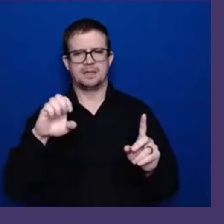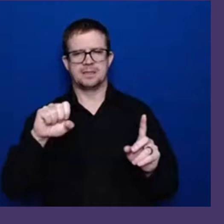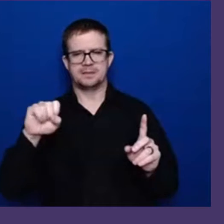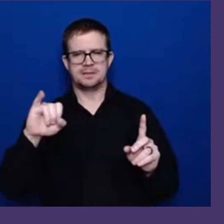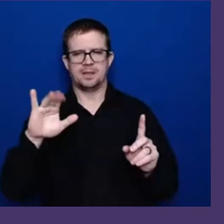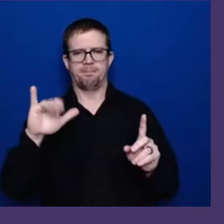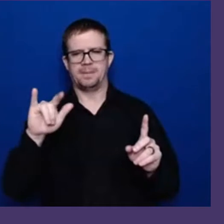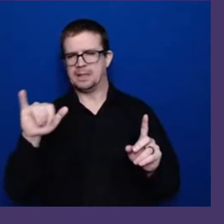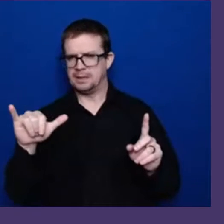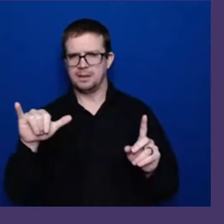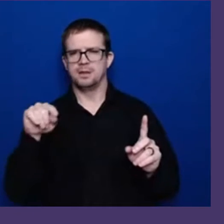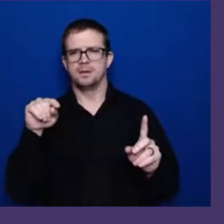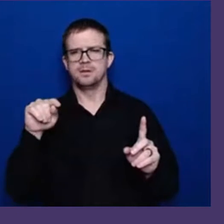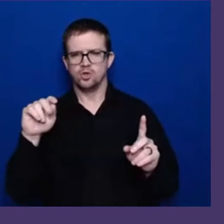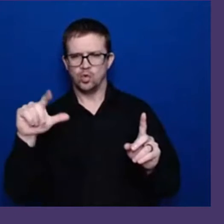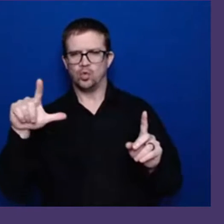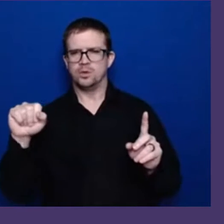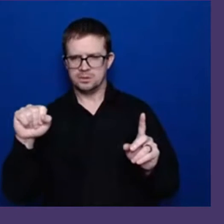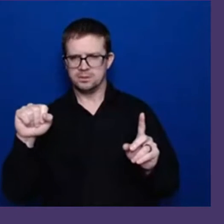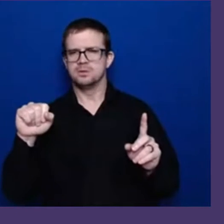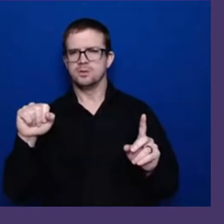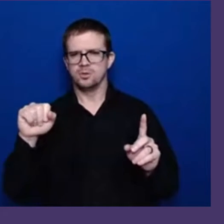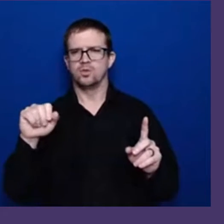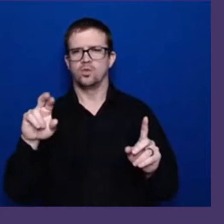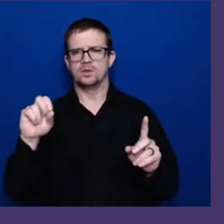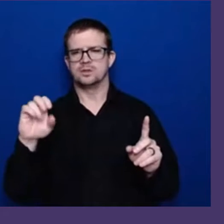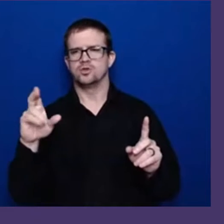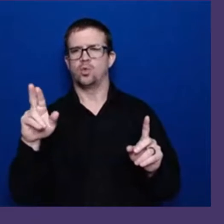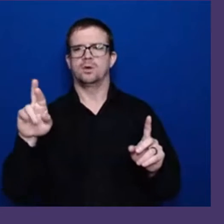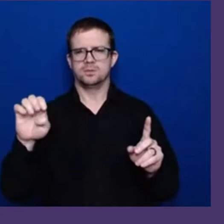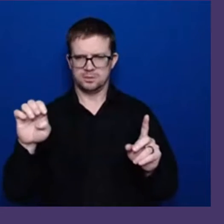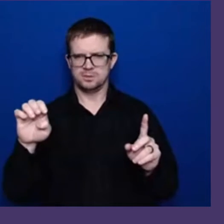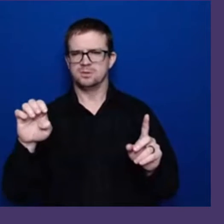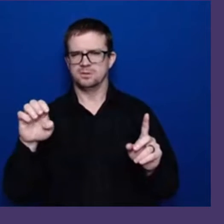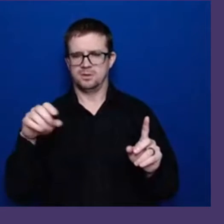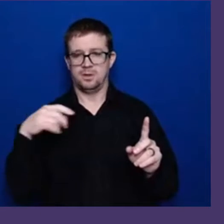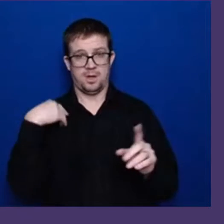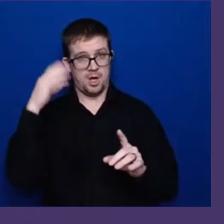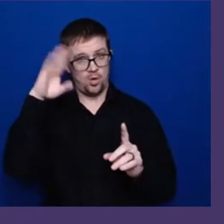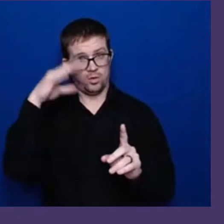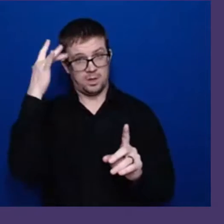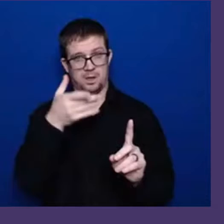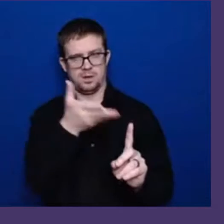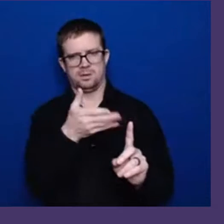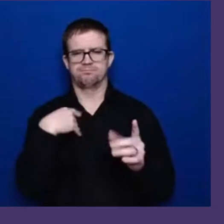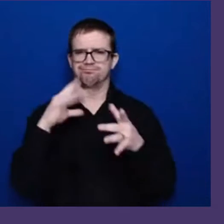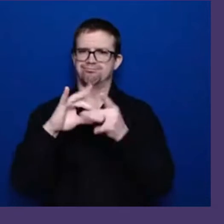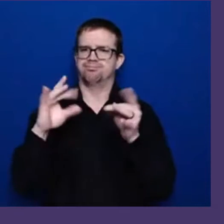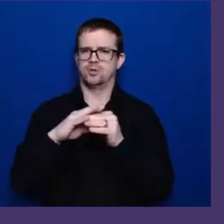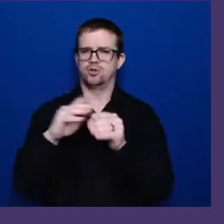because I've been getting tweets about it, which is fantastic, and folks saying that they're enjoying the details in there. Bluntly,